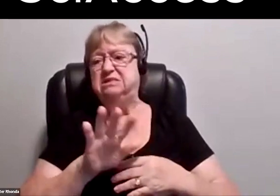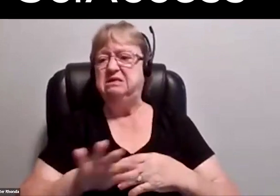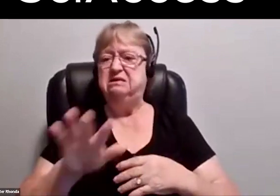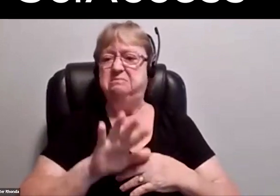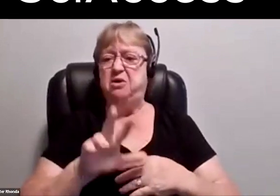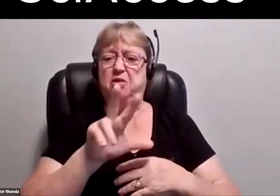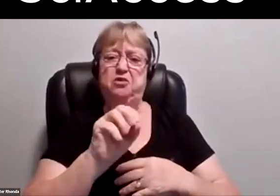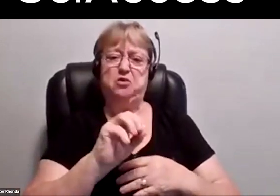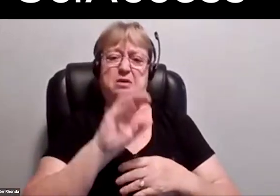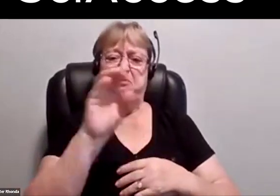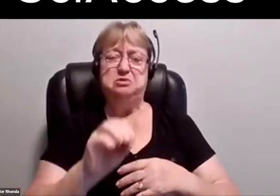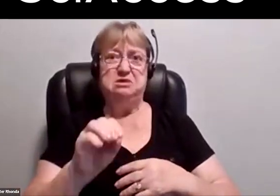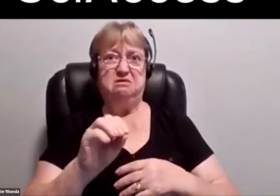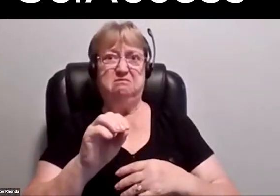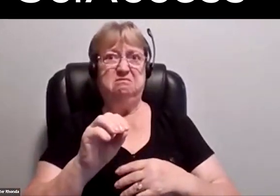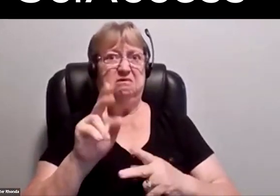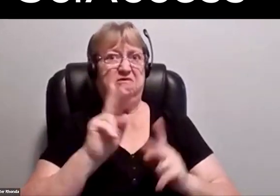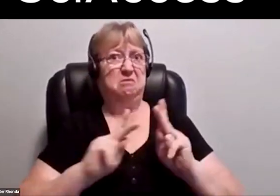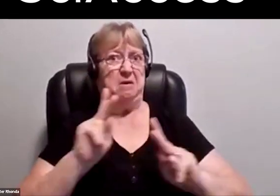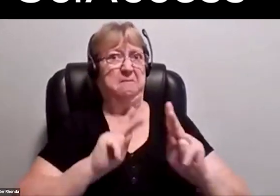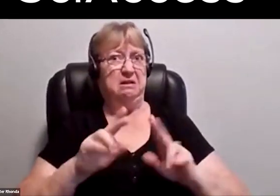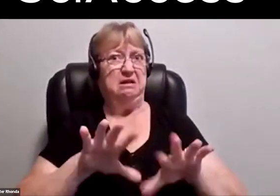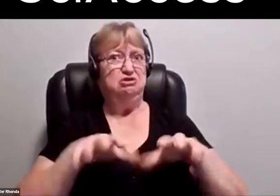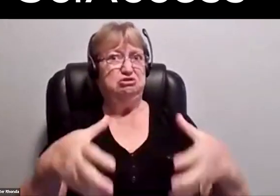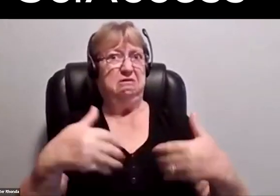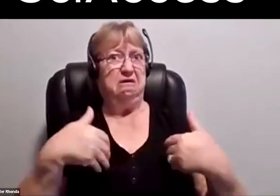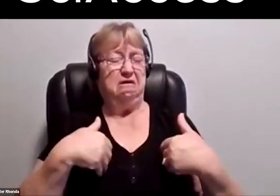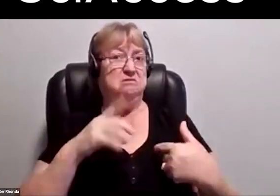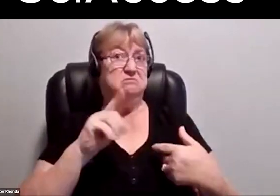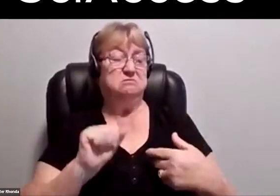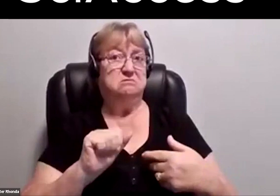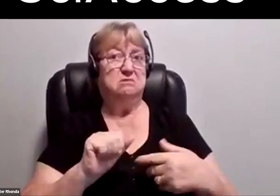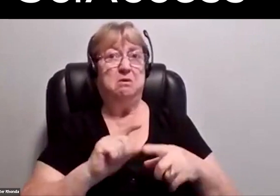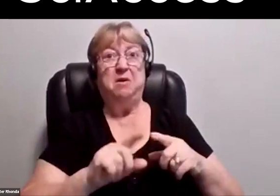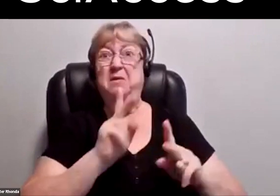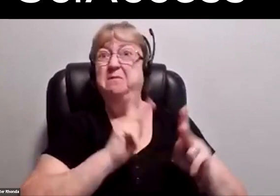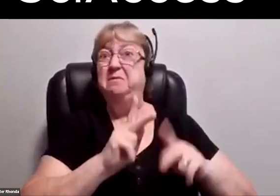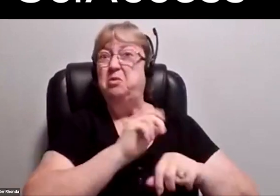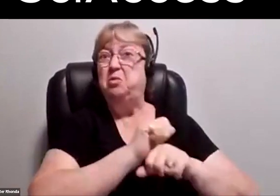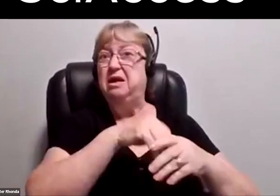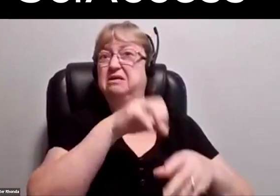has some kind of disability, but the fraction of people working in STEM with a disability is more like 3%